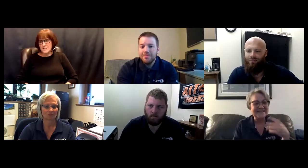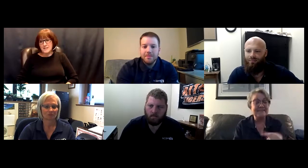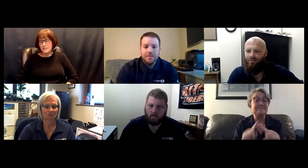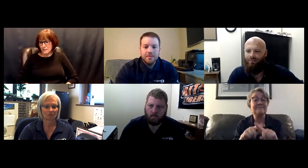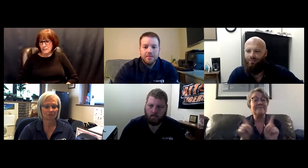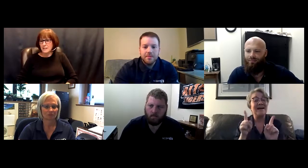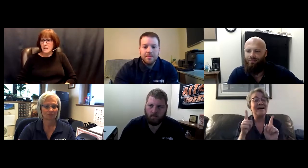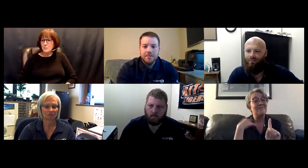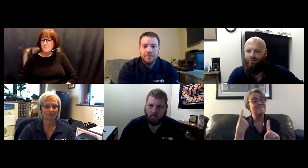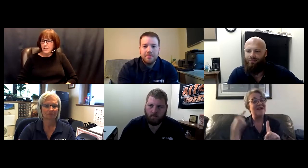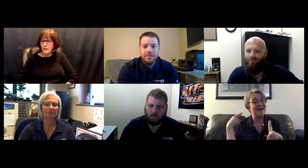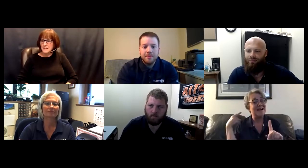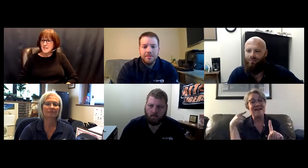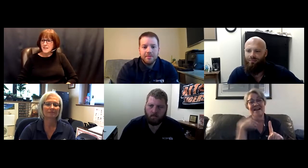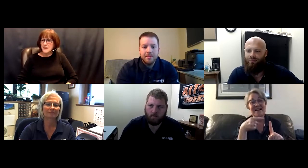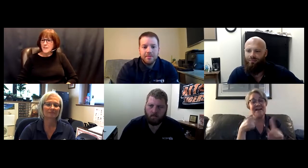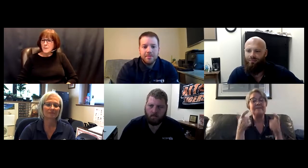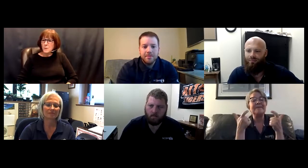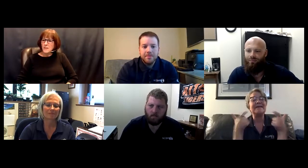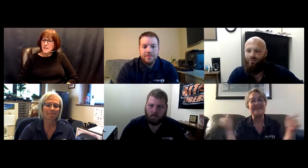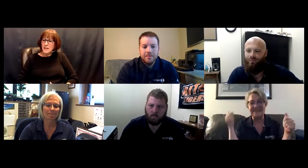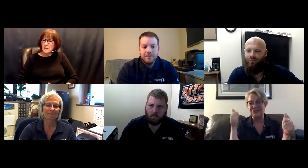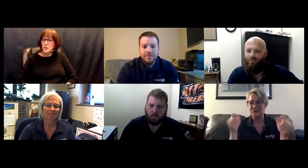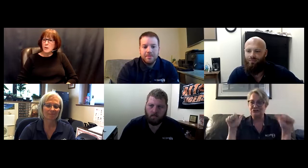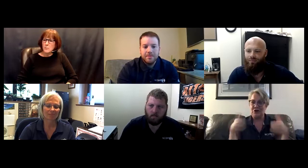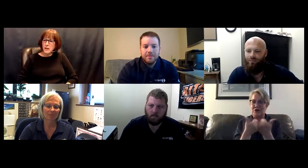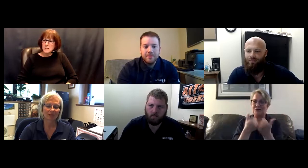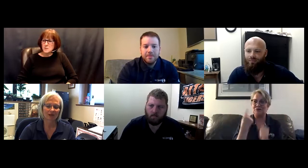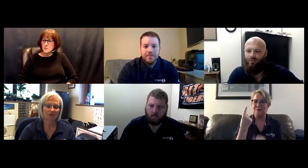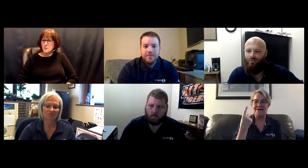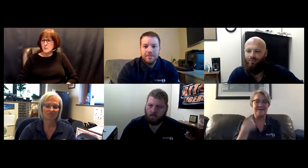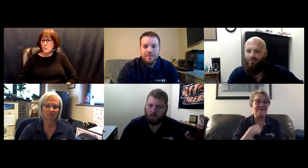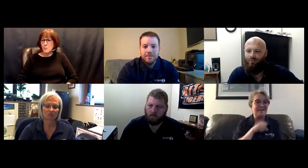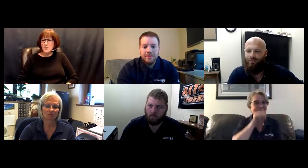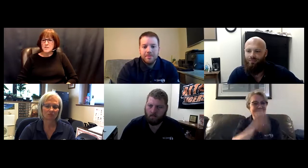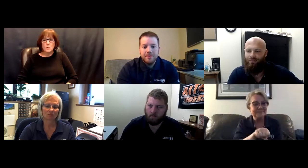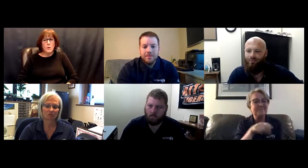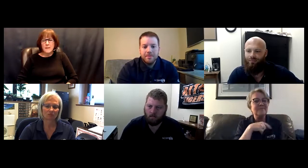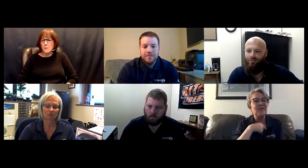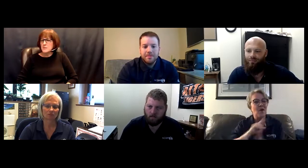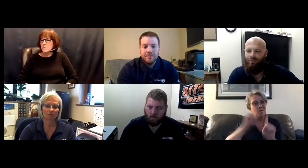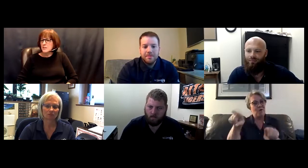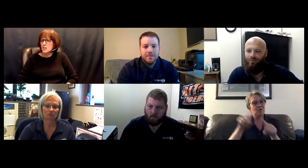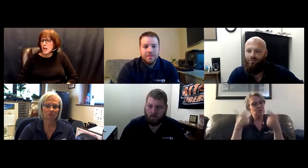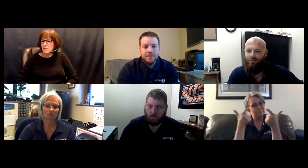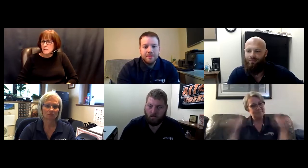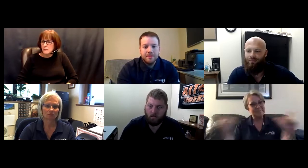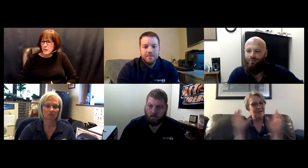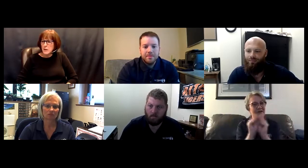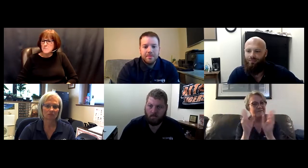several but the one that I keep going back to was one that was a biggest challenge for me